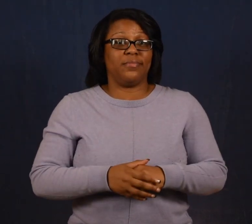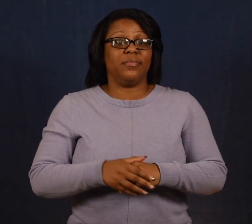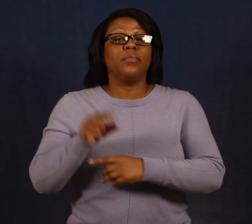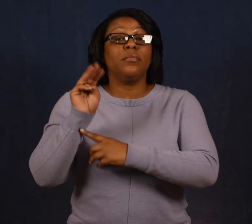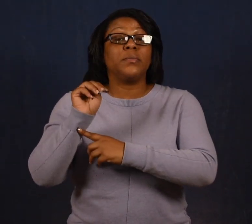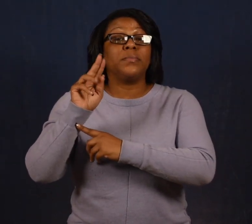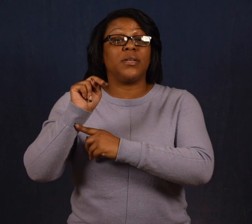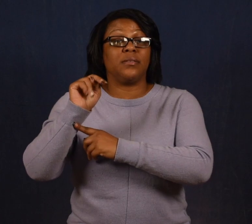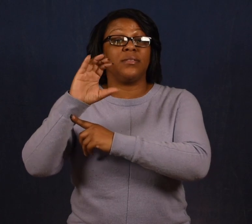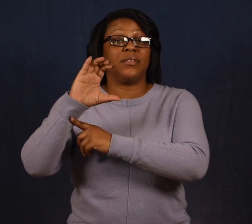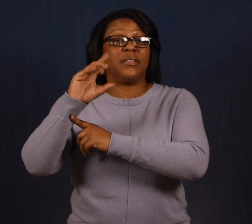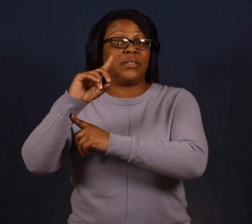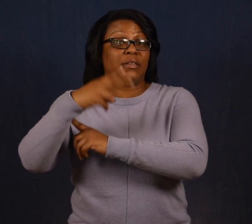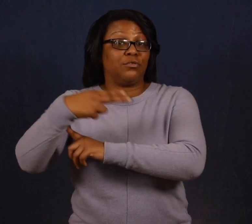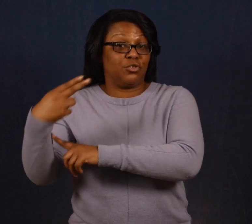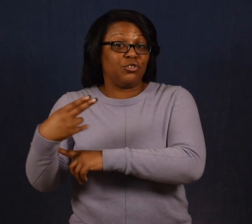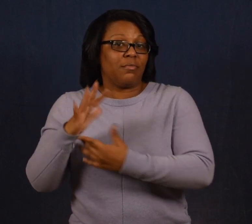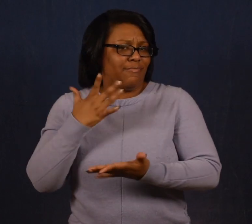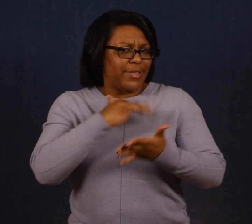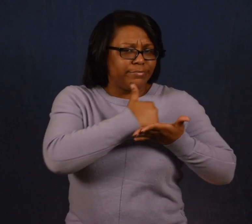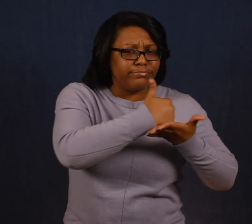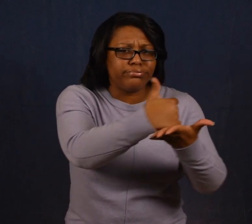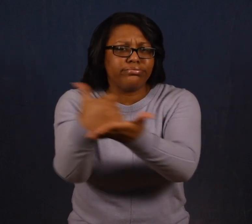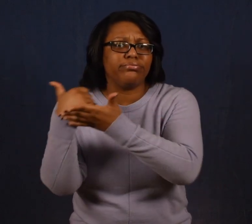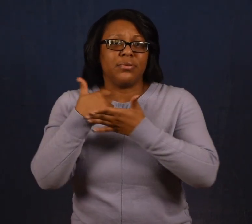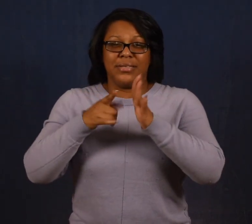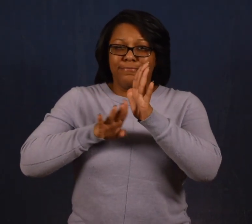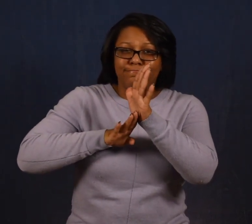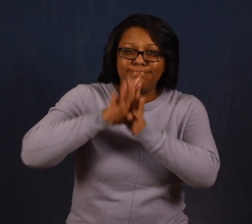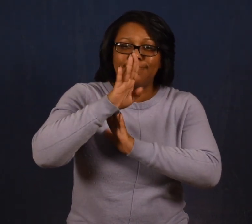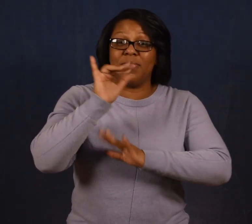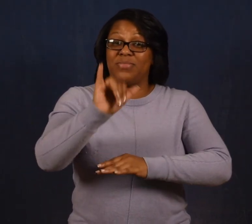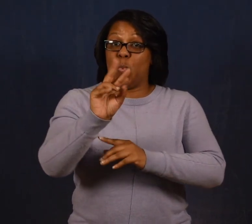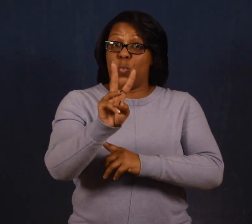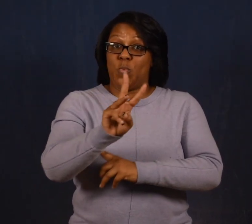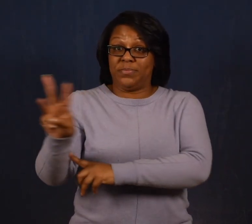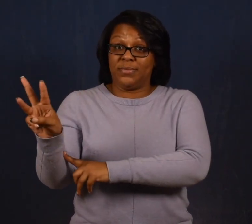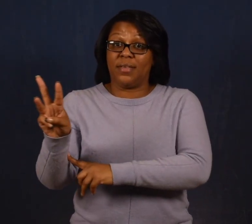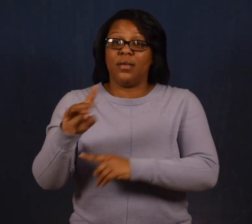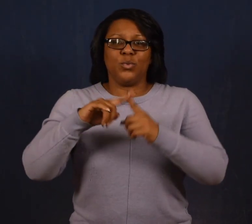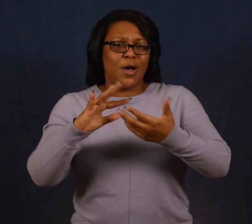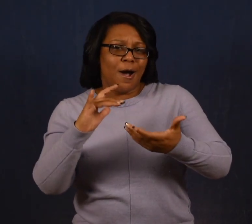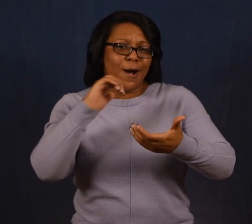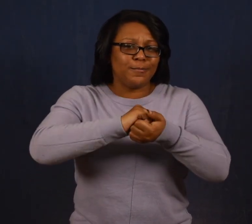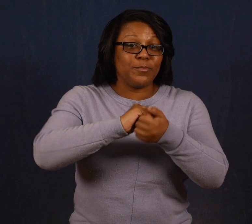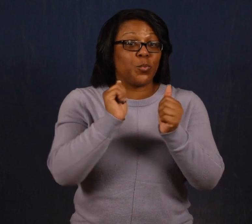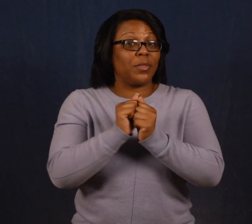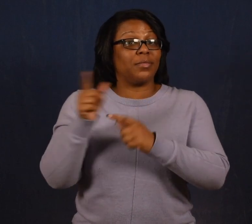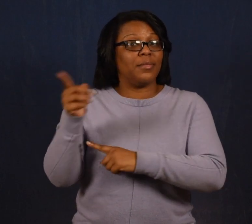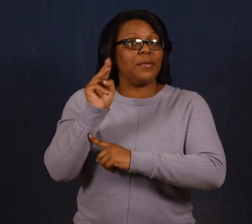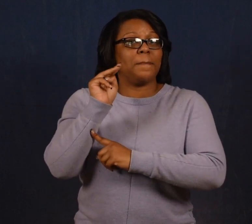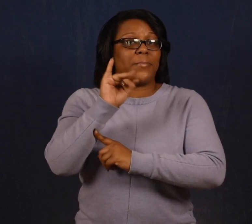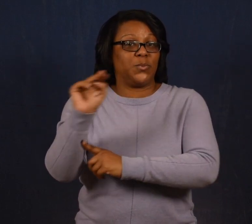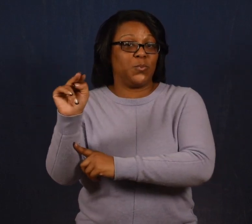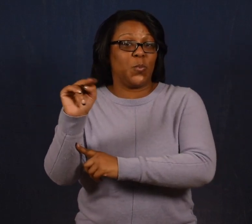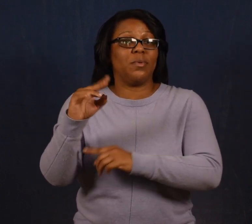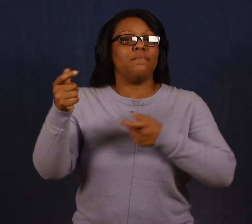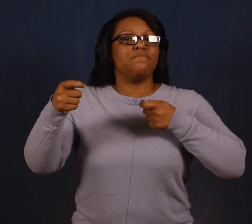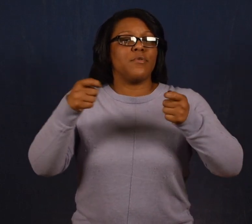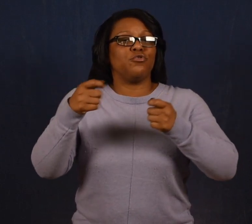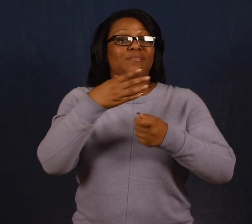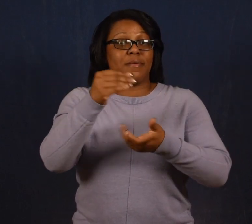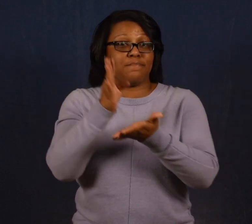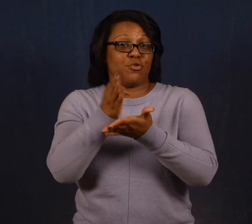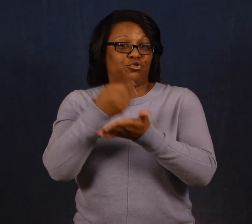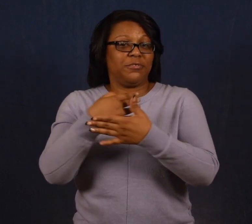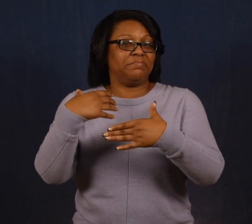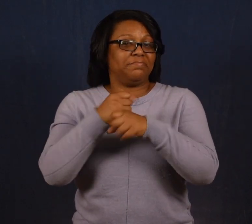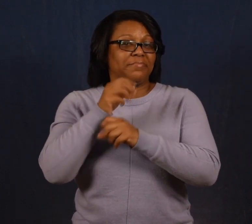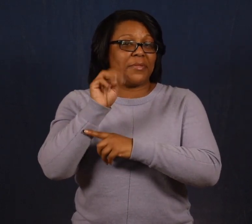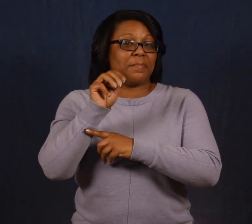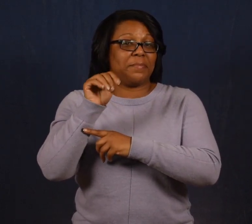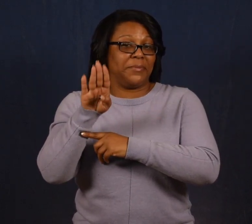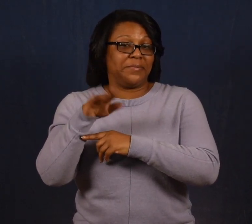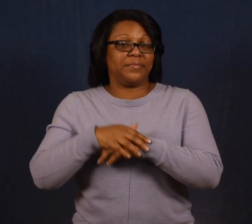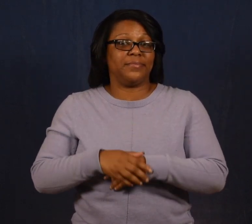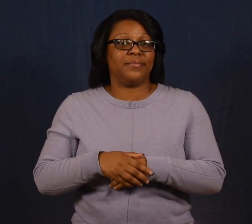MNCDHH helped to develop the website in collaboration with Minnesota Management and Budget (MMB).